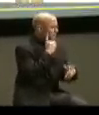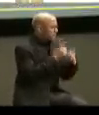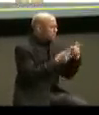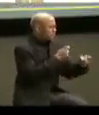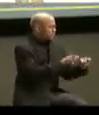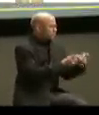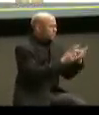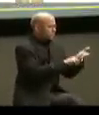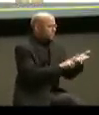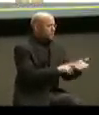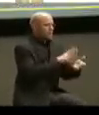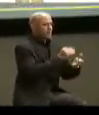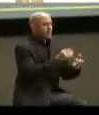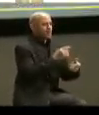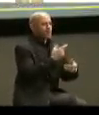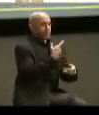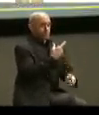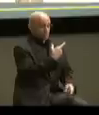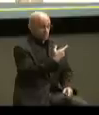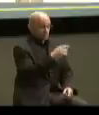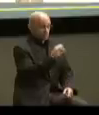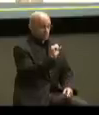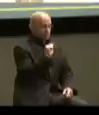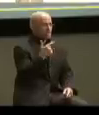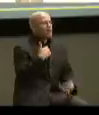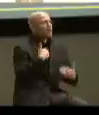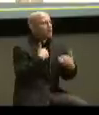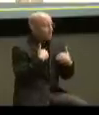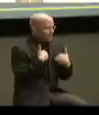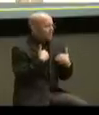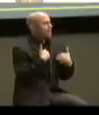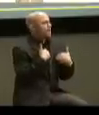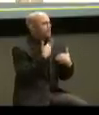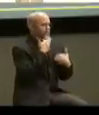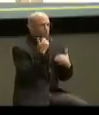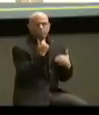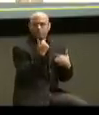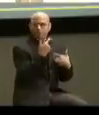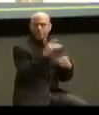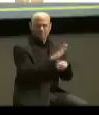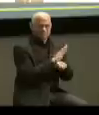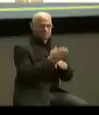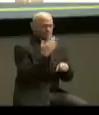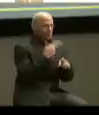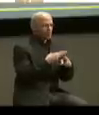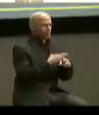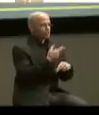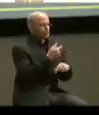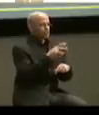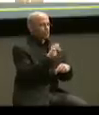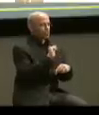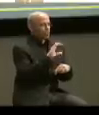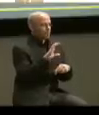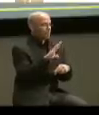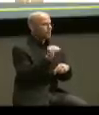CONTRACTS. GSA ACTUALLY DOES HAVE EVEN A VETERAN-OWNED BUSINESS, GWAC,